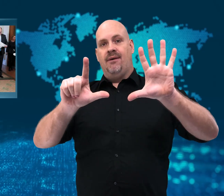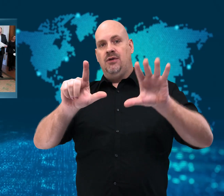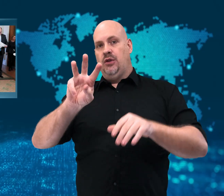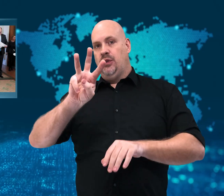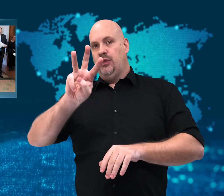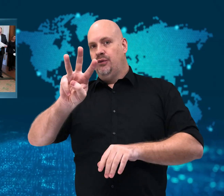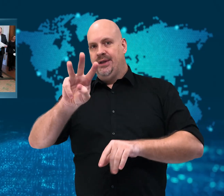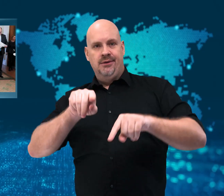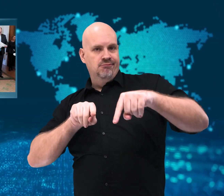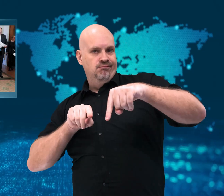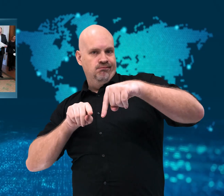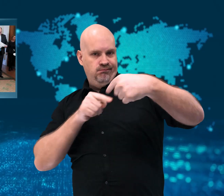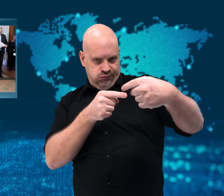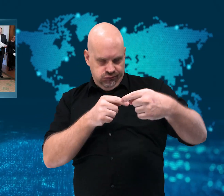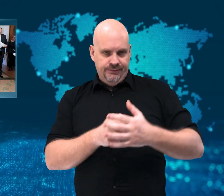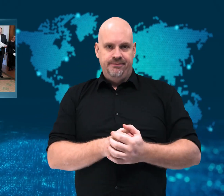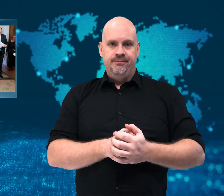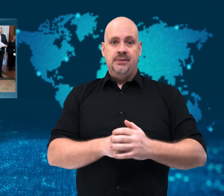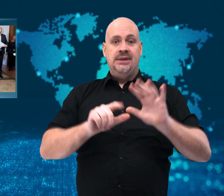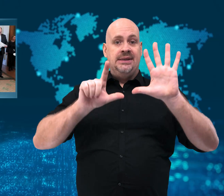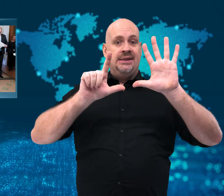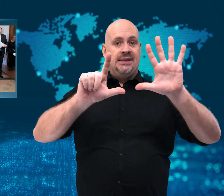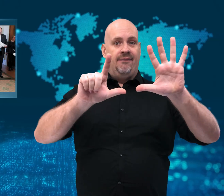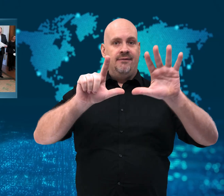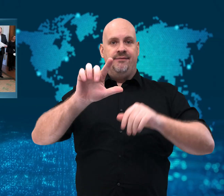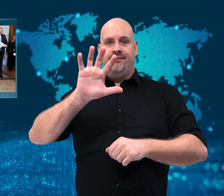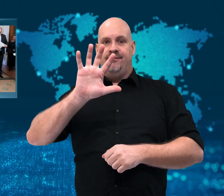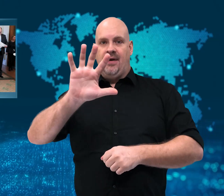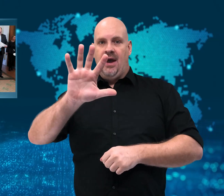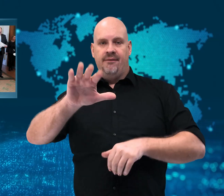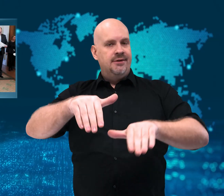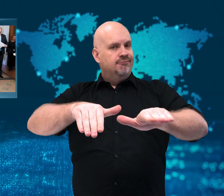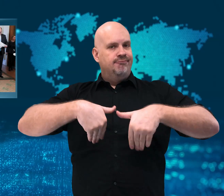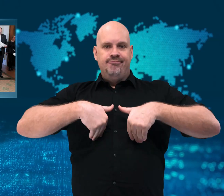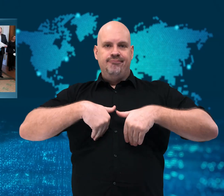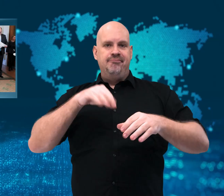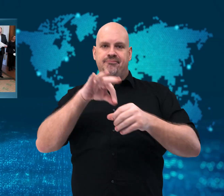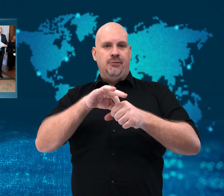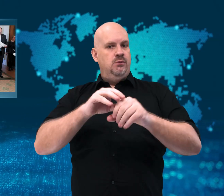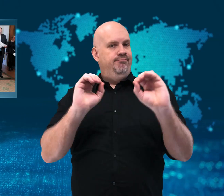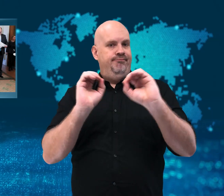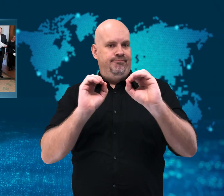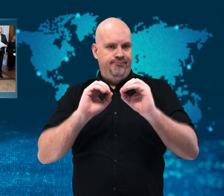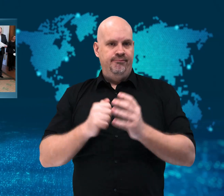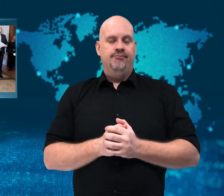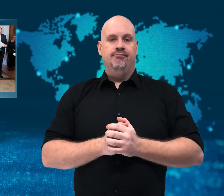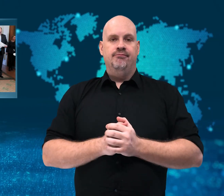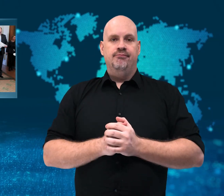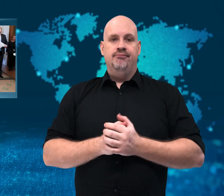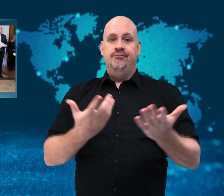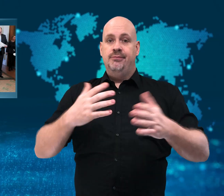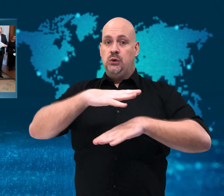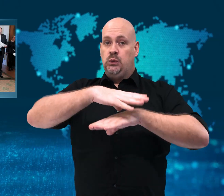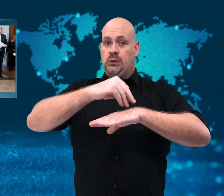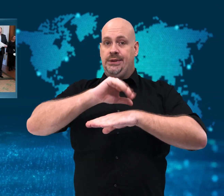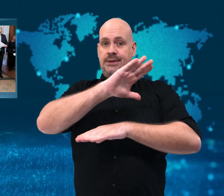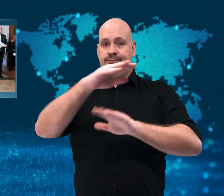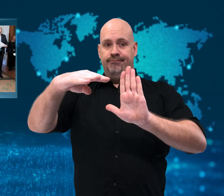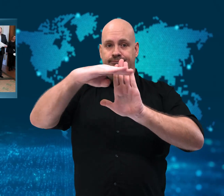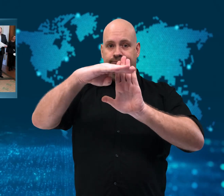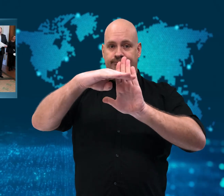Prime Ministers can be elected and govern as long as a parliamentary